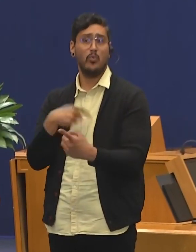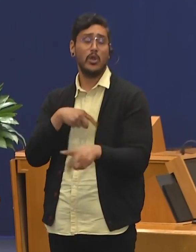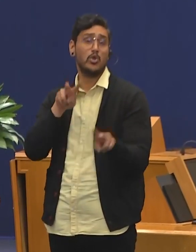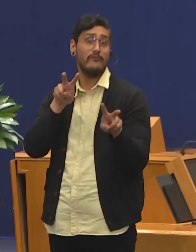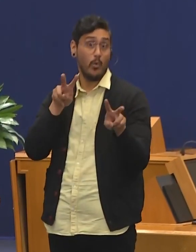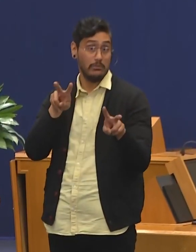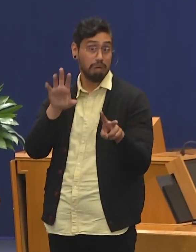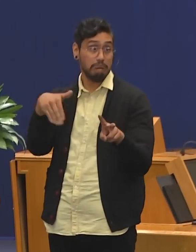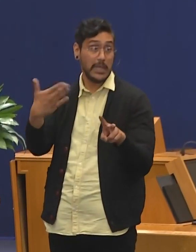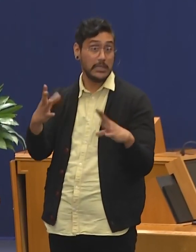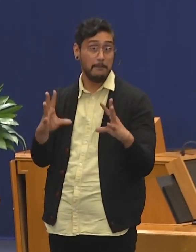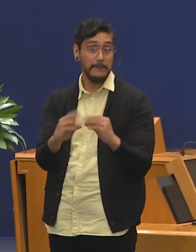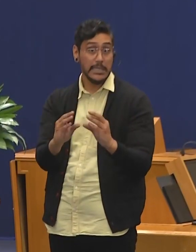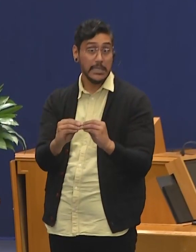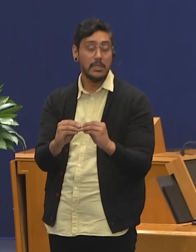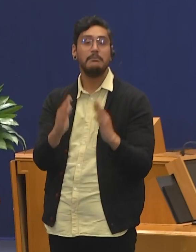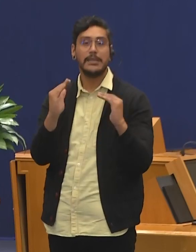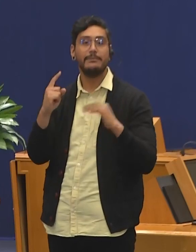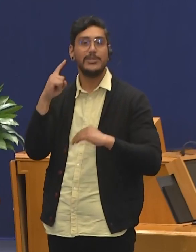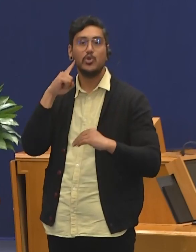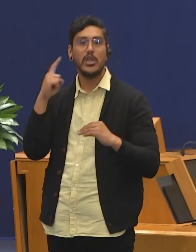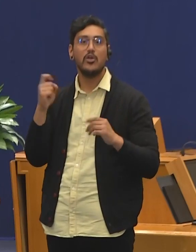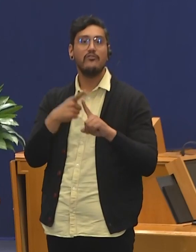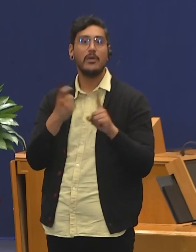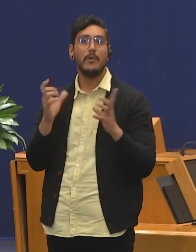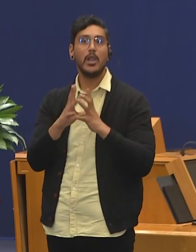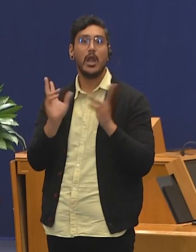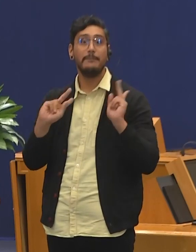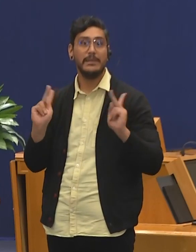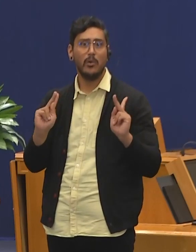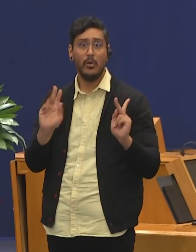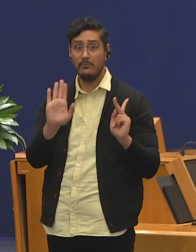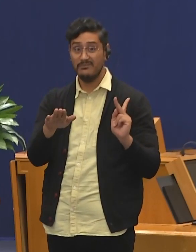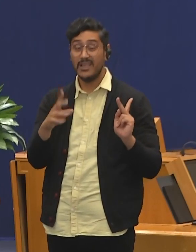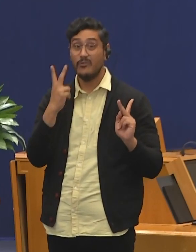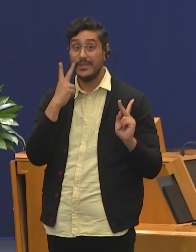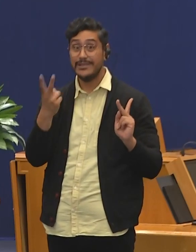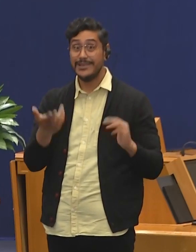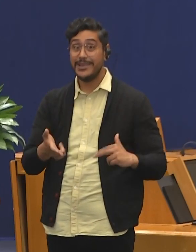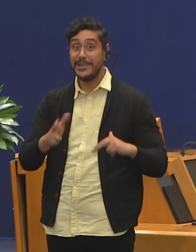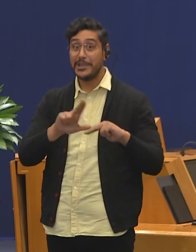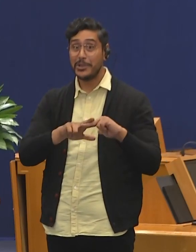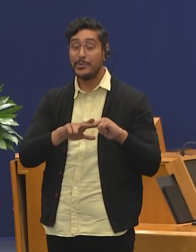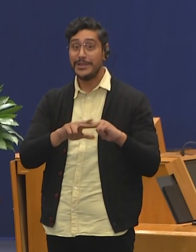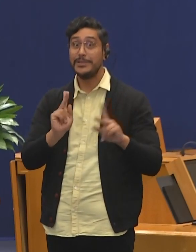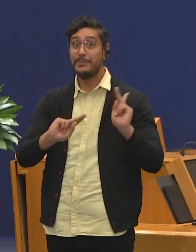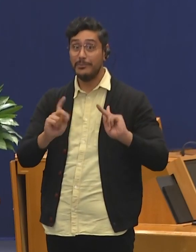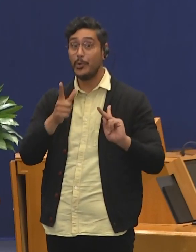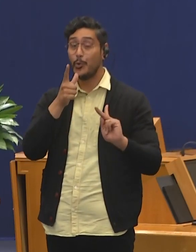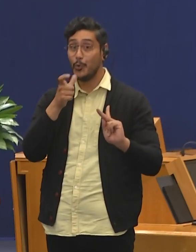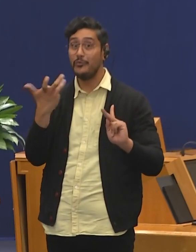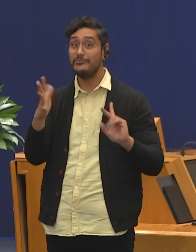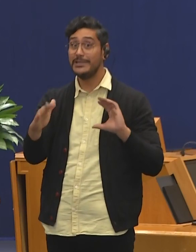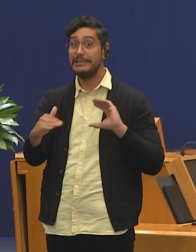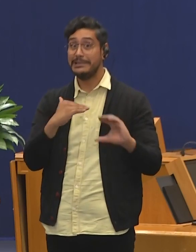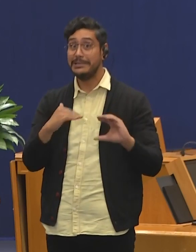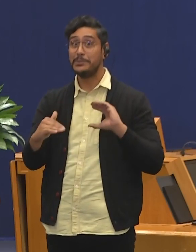DEPARTMENTS. LOOKING FORWARD TO THE NEXT MEETING, WE EXPECT TO HEAR FROM A LOT OF PEOPLE. IN FACT, WE'VE SEEN AN INCREASE